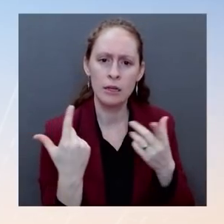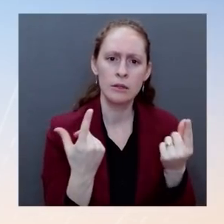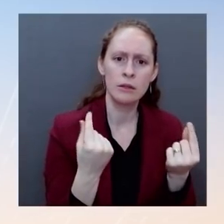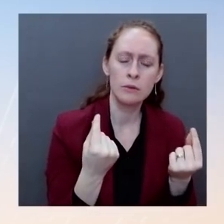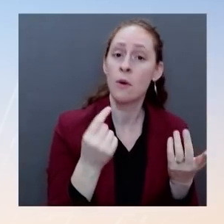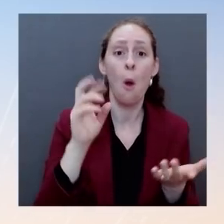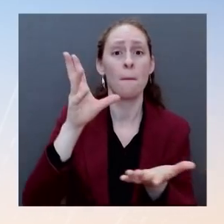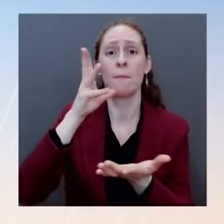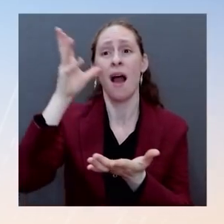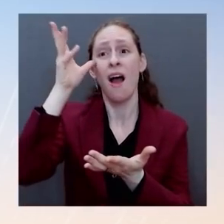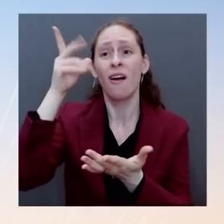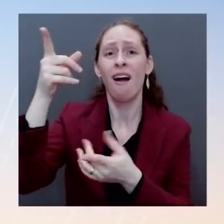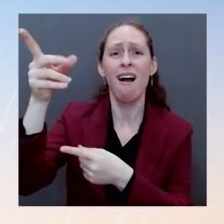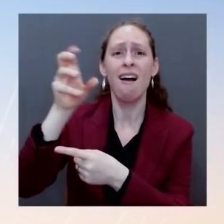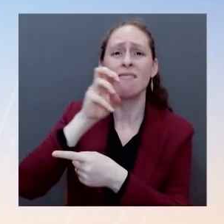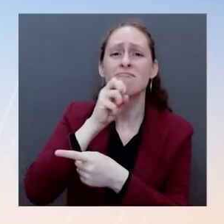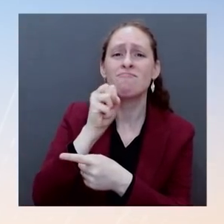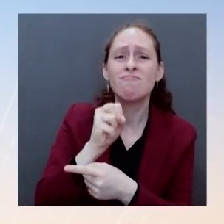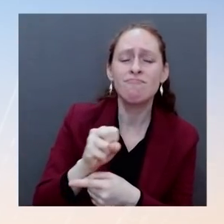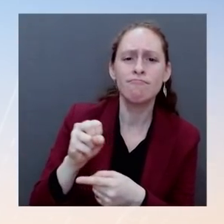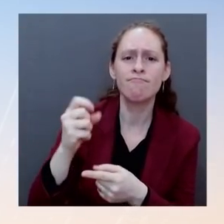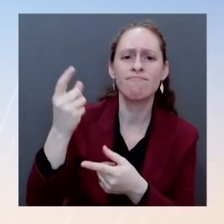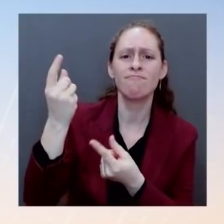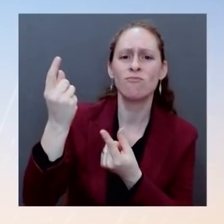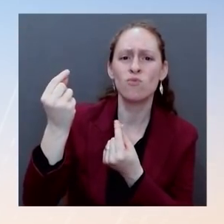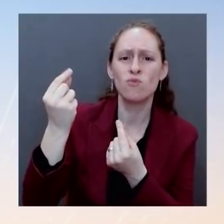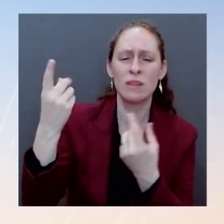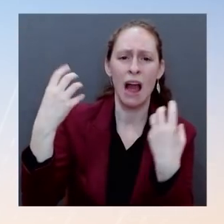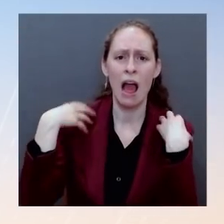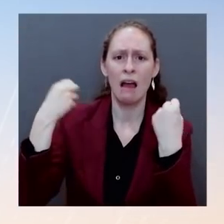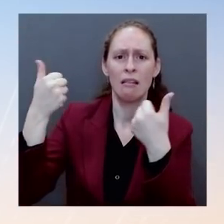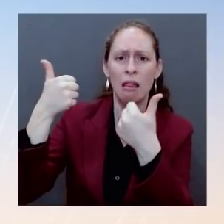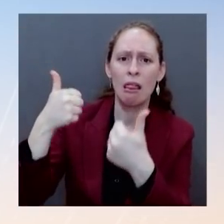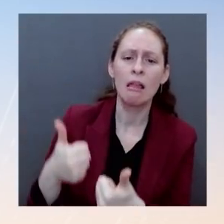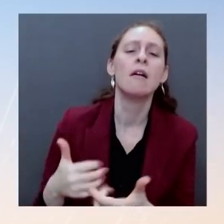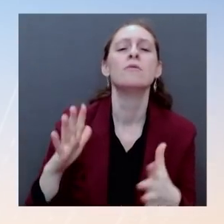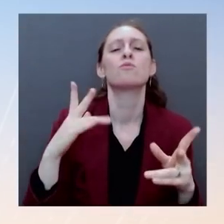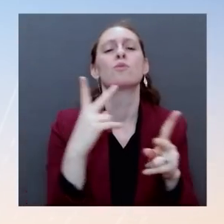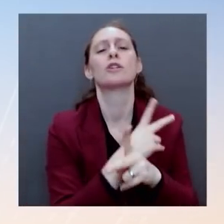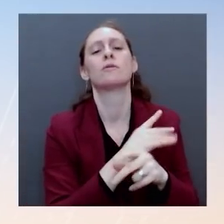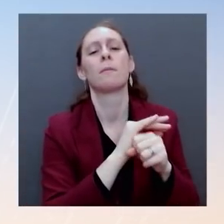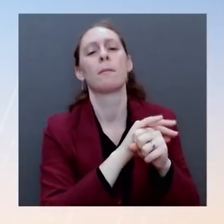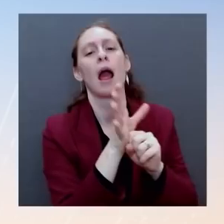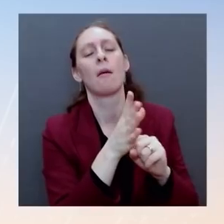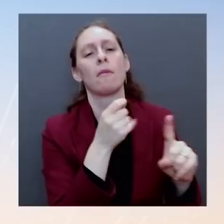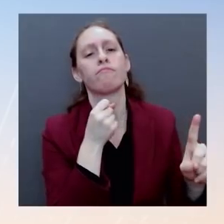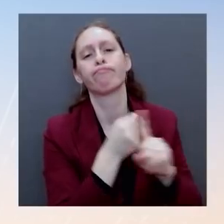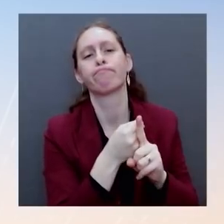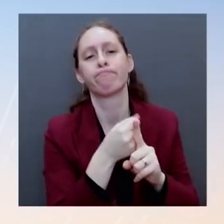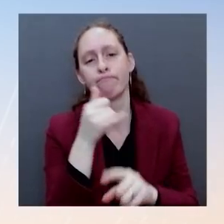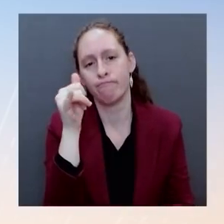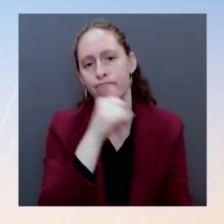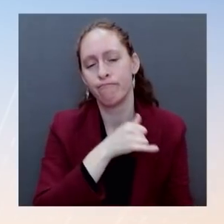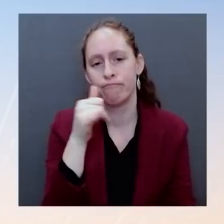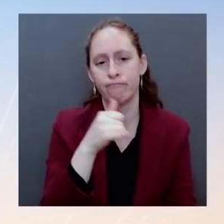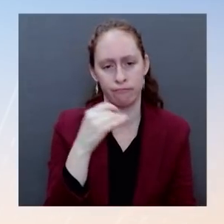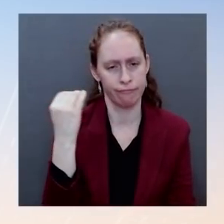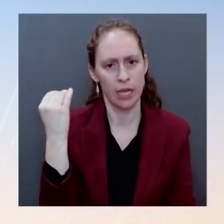And us acting now to help address those costs for families would not only provide some peace of mind to those families.